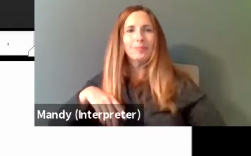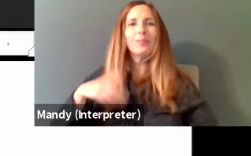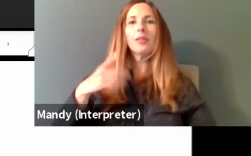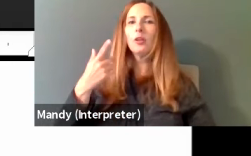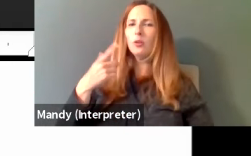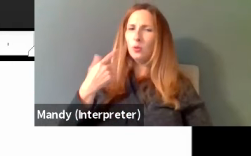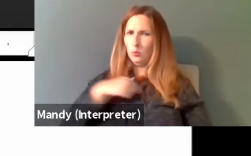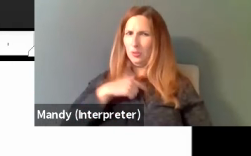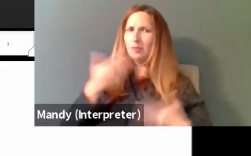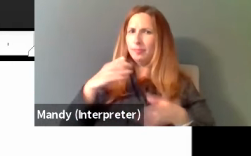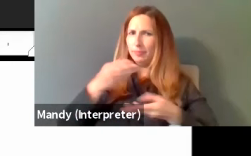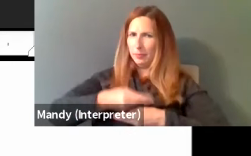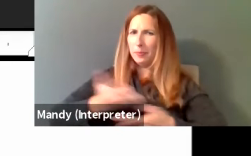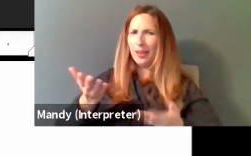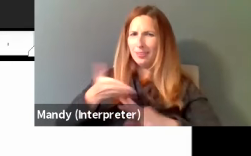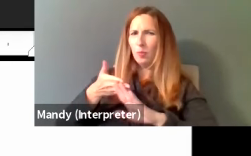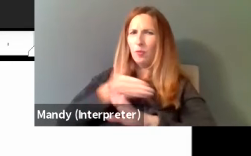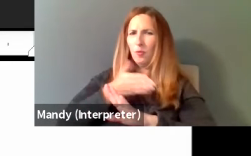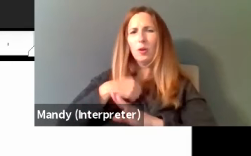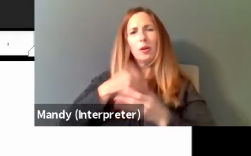Let me see, I'll bring it up on the screen.